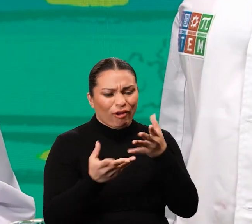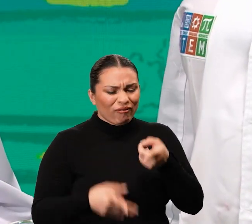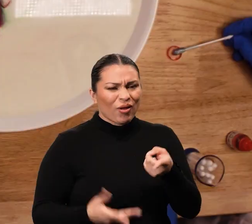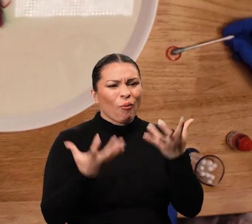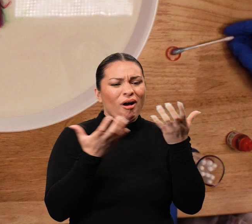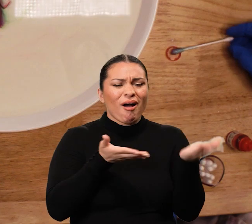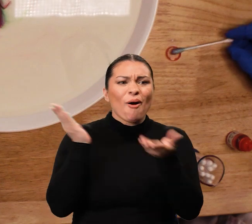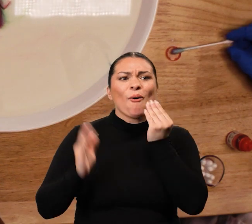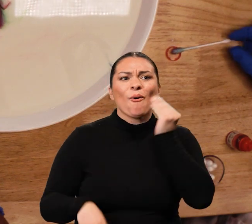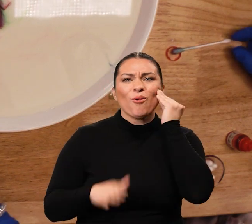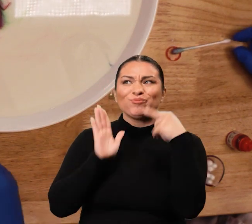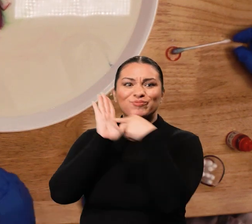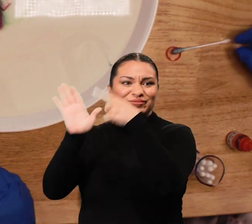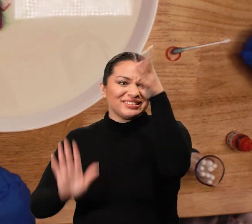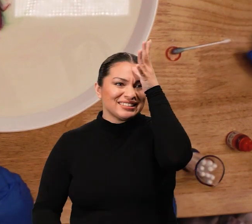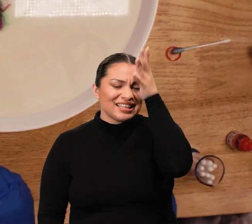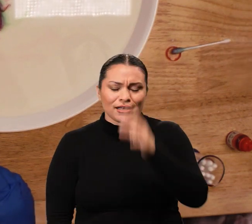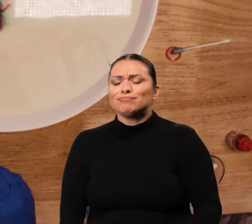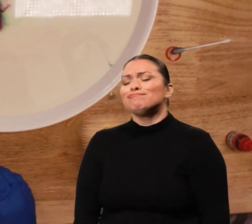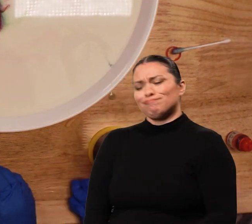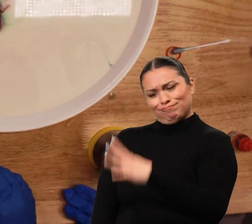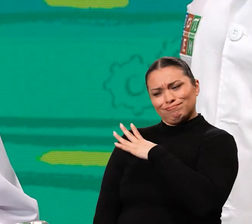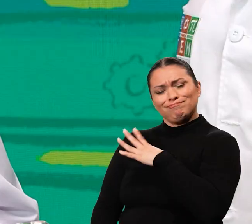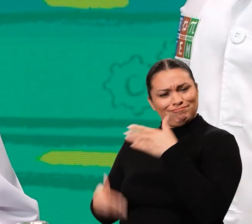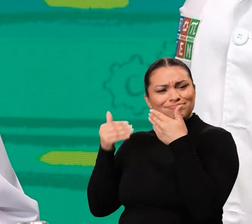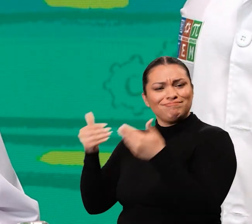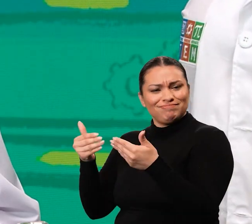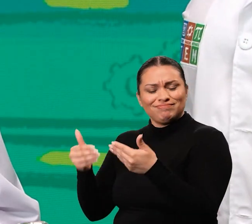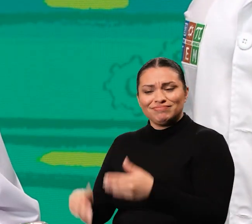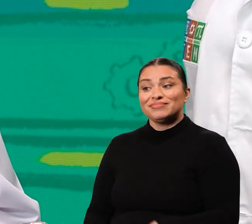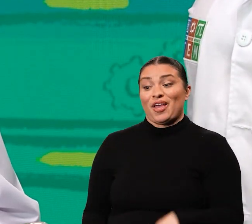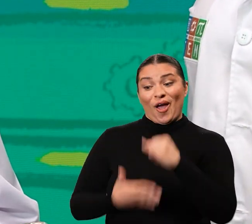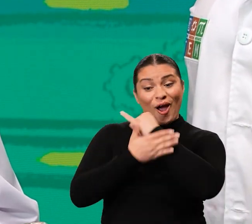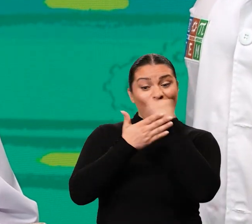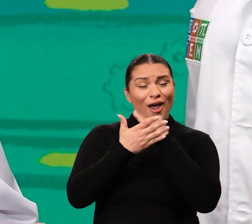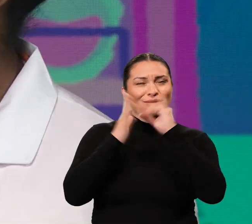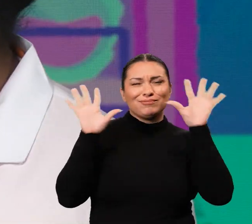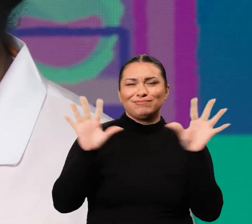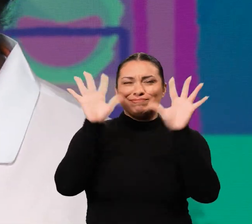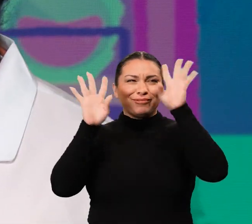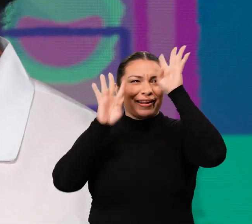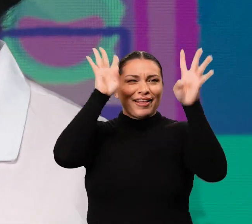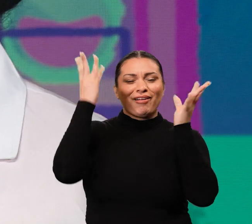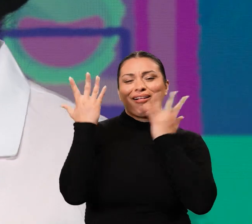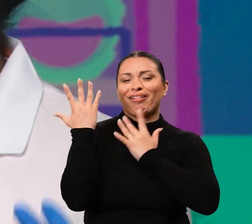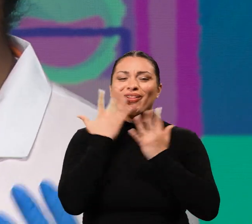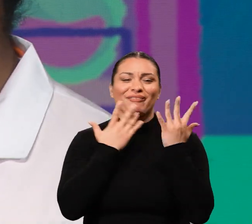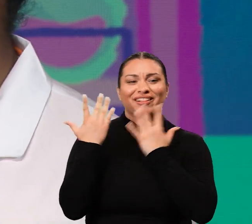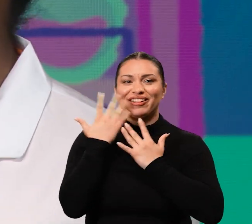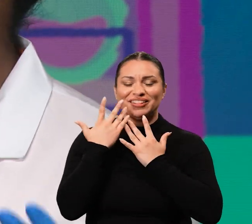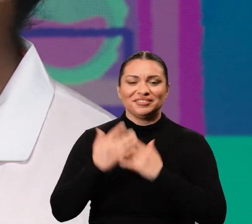It's so pretty. I wish I could take this home. I know my dad would think this is so cool. You totally can.